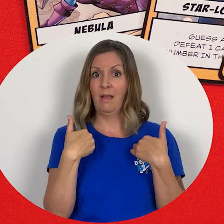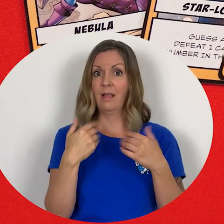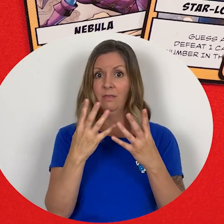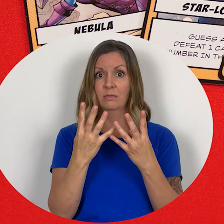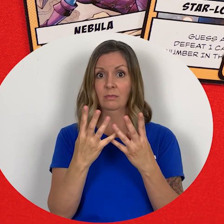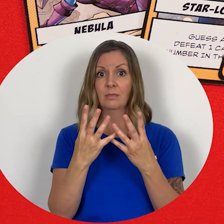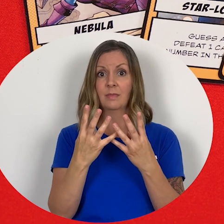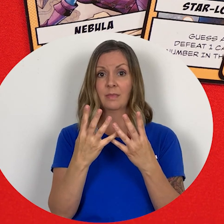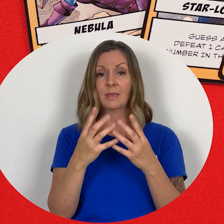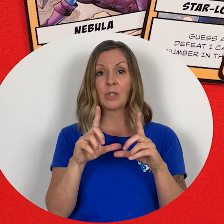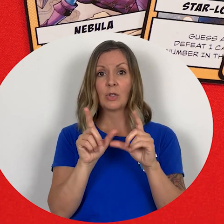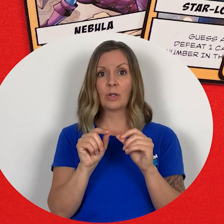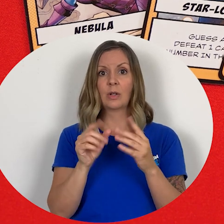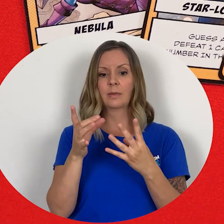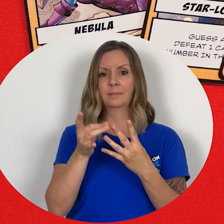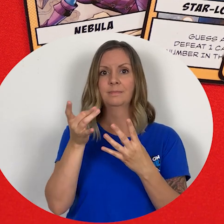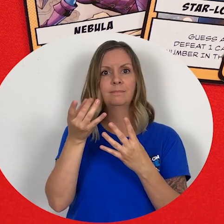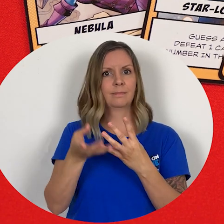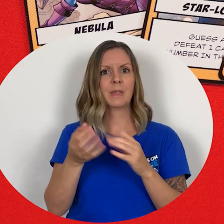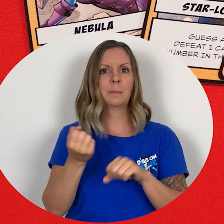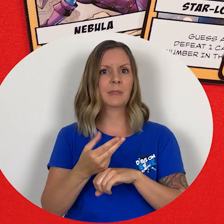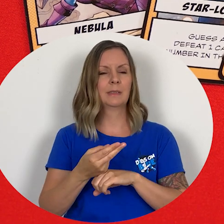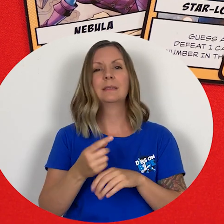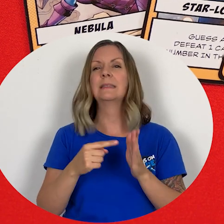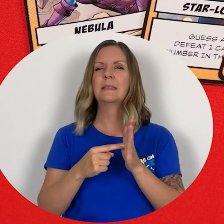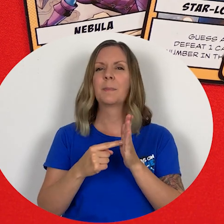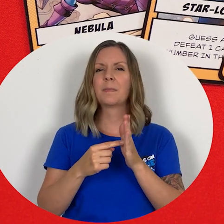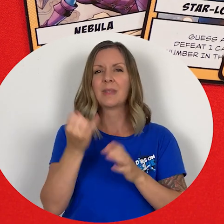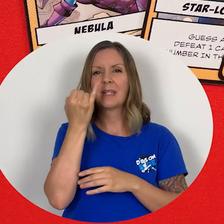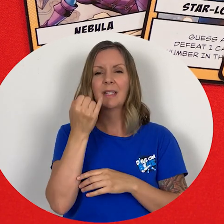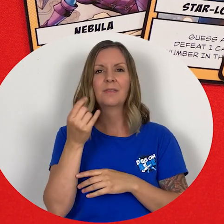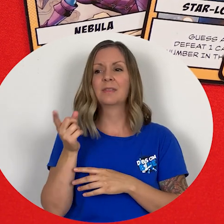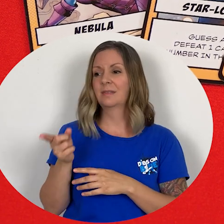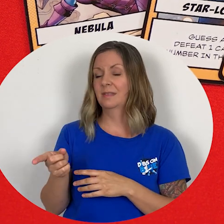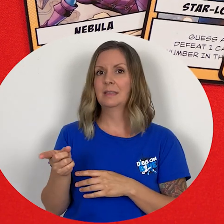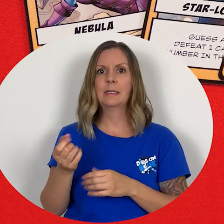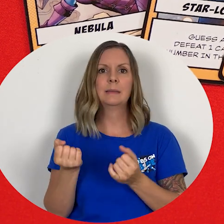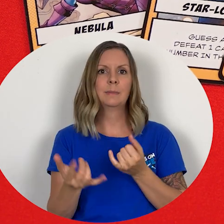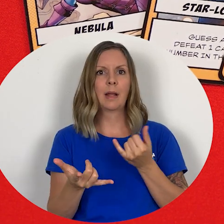that value, it is defeated. For example, let’s say the player used Spider-Man and guessed